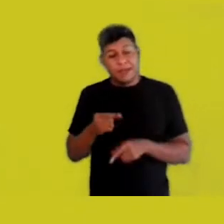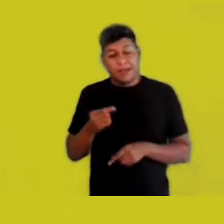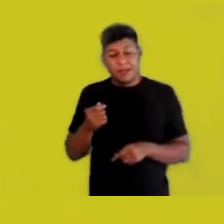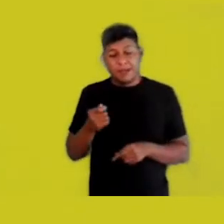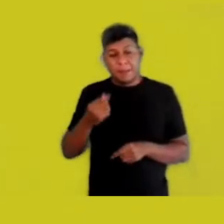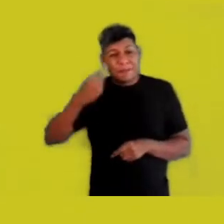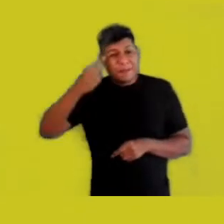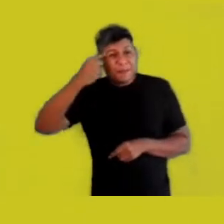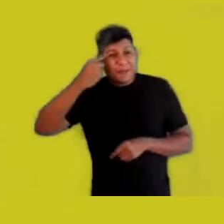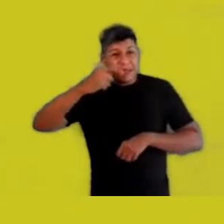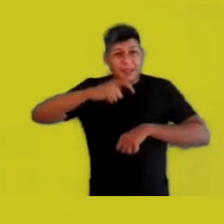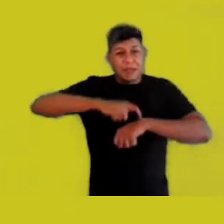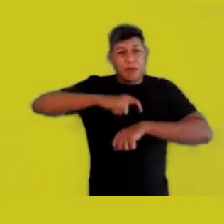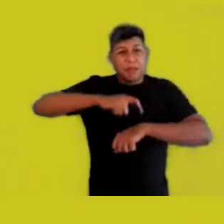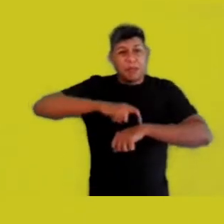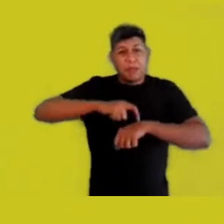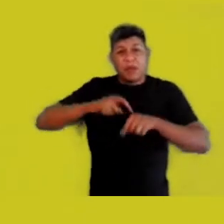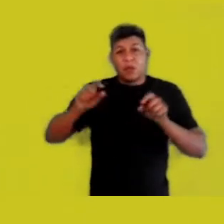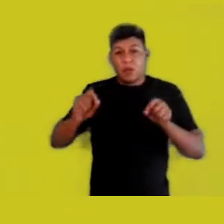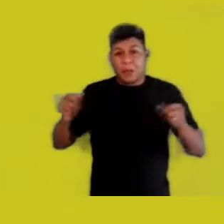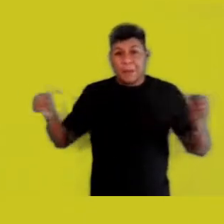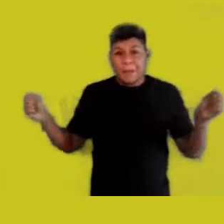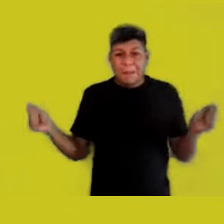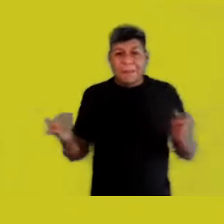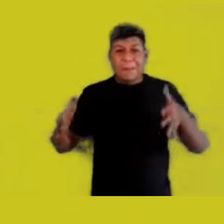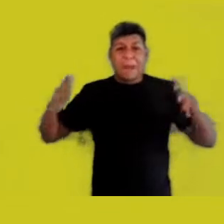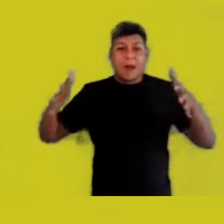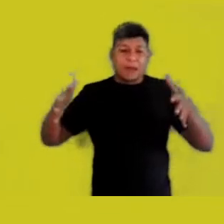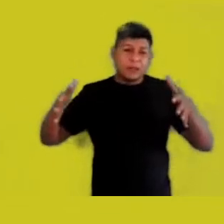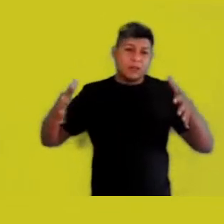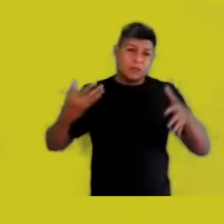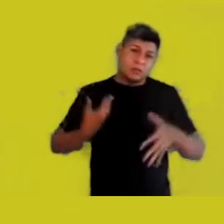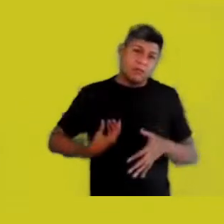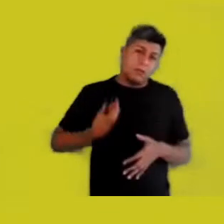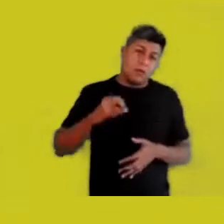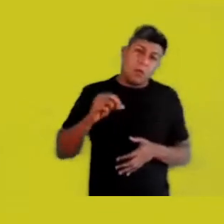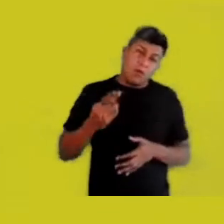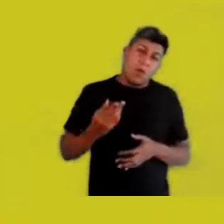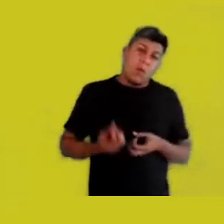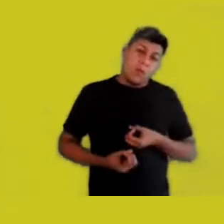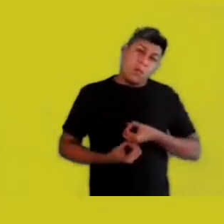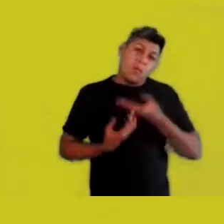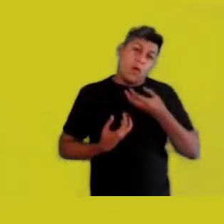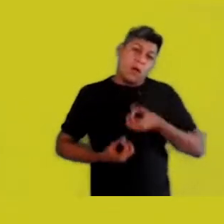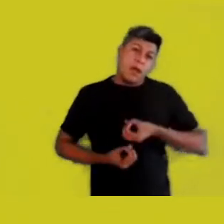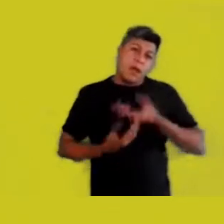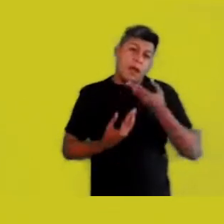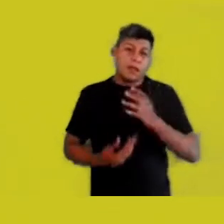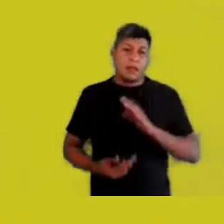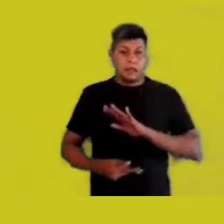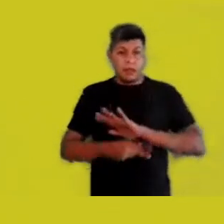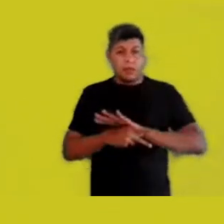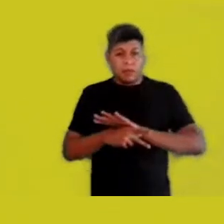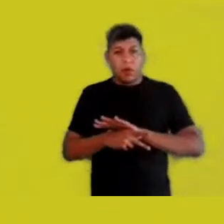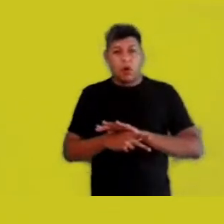of the idea of a magic action or an enchanted one, or a poetic of enchantment other than out of the chaos we find ourselves in.